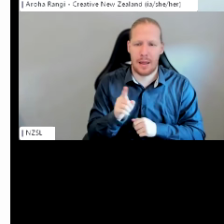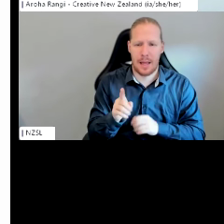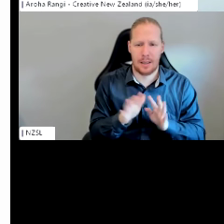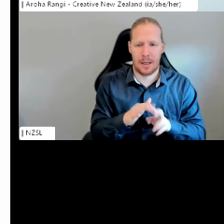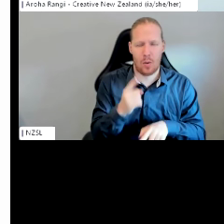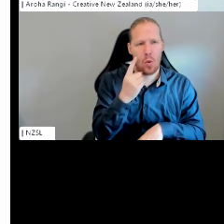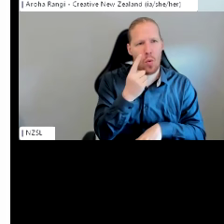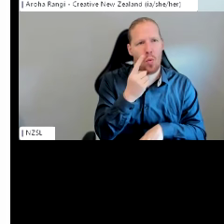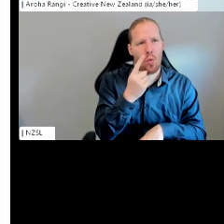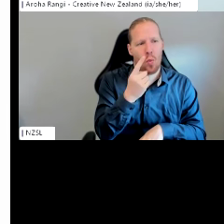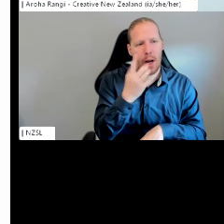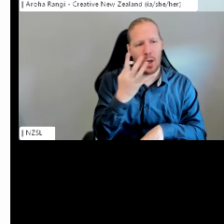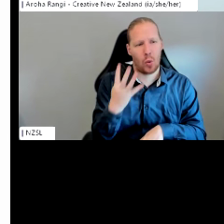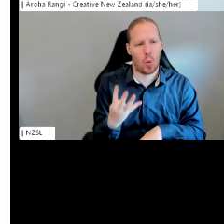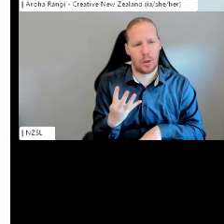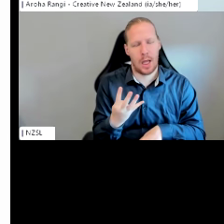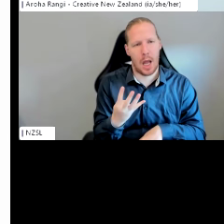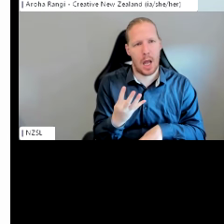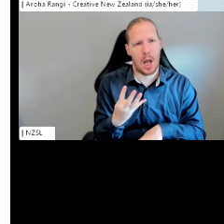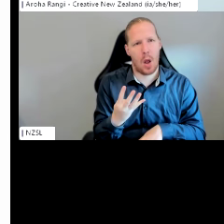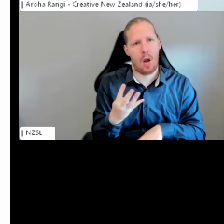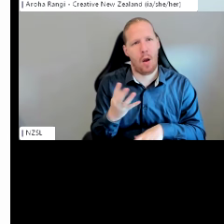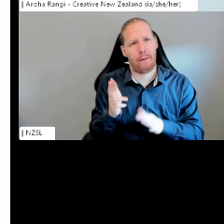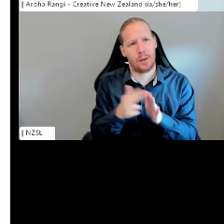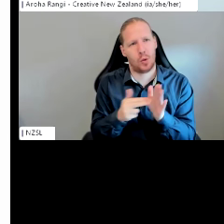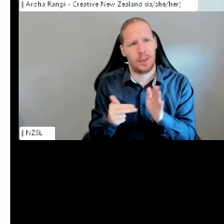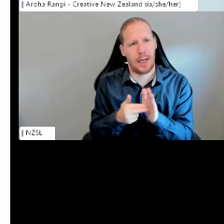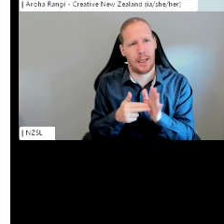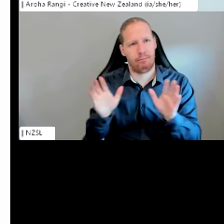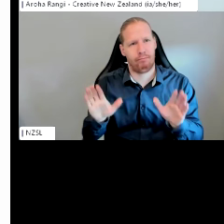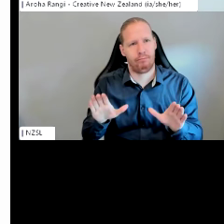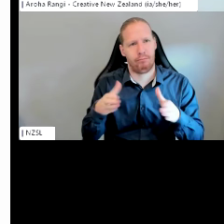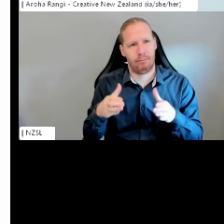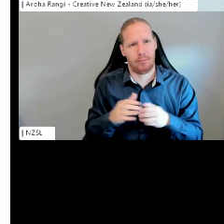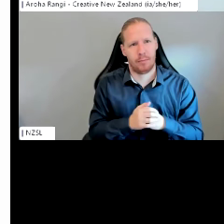So, um, it's not like if you look out across your venue and you see a couple hundred people,